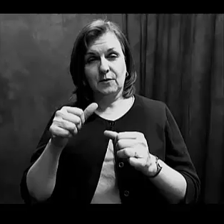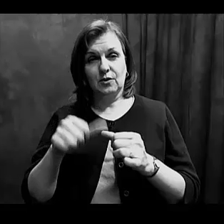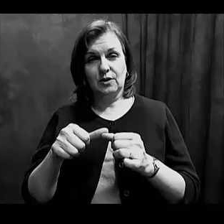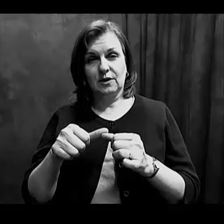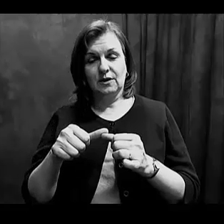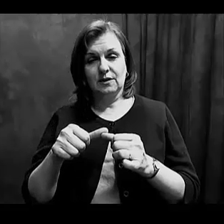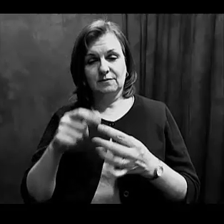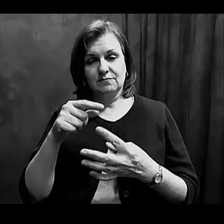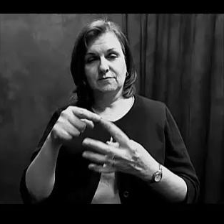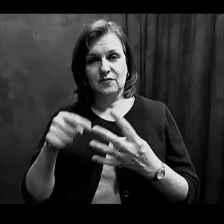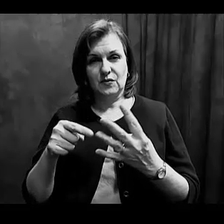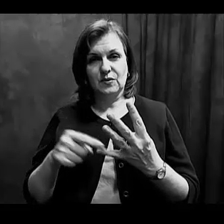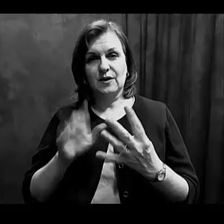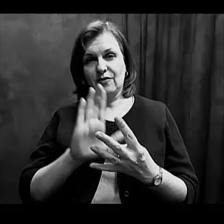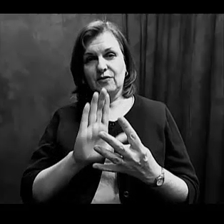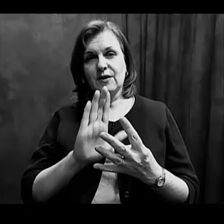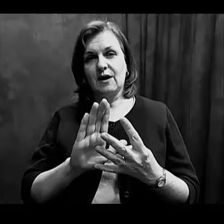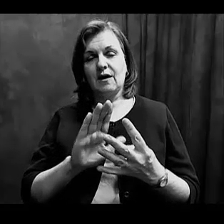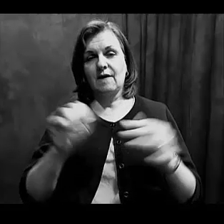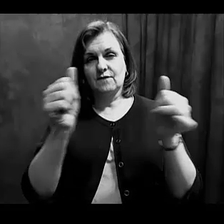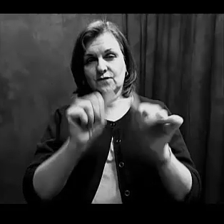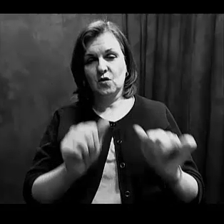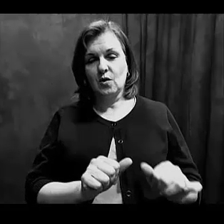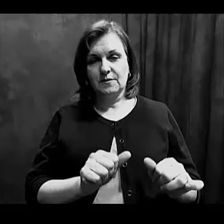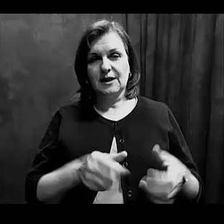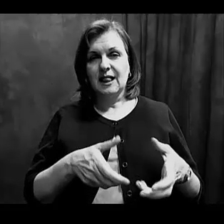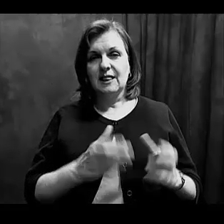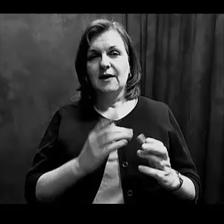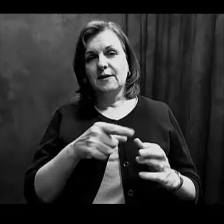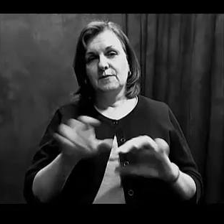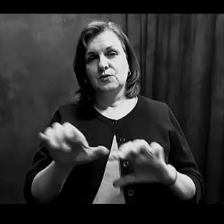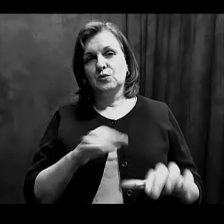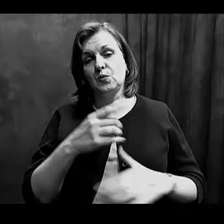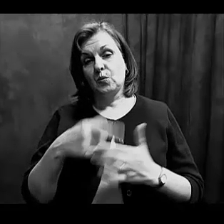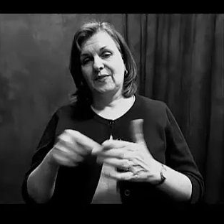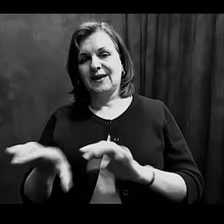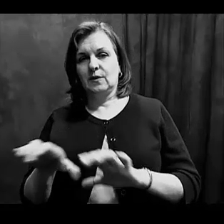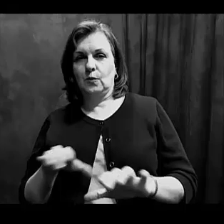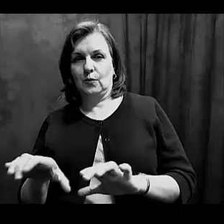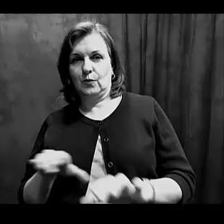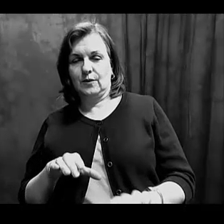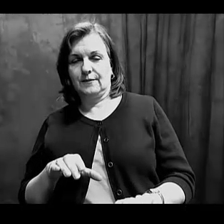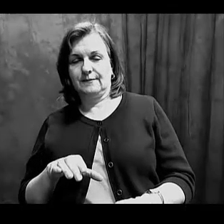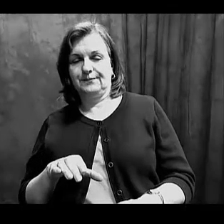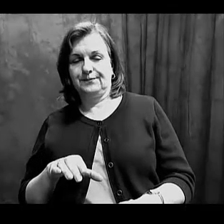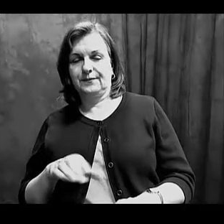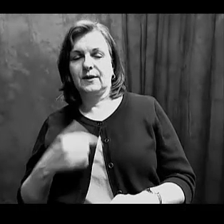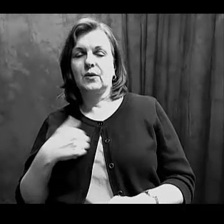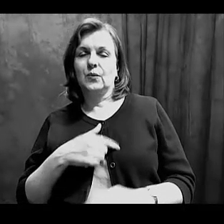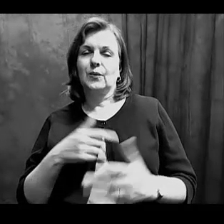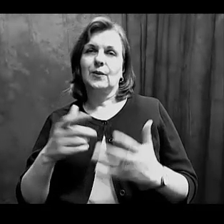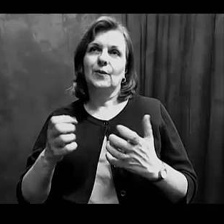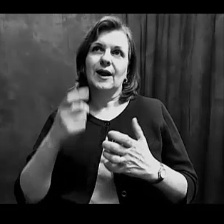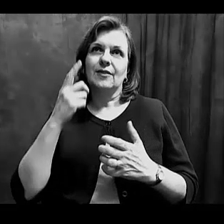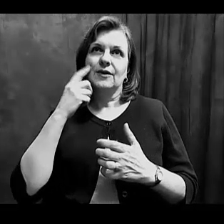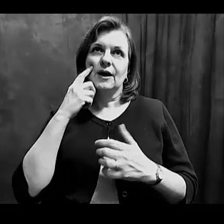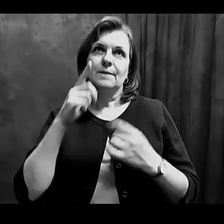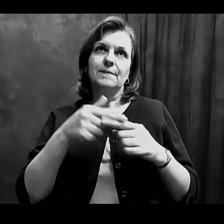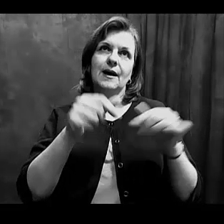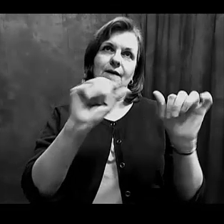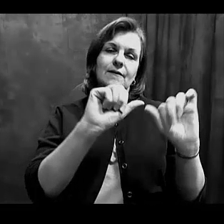that the forms that they have allow them to do the functions that they do so we want to kind of keep going back and forth between whats